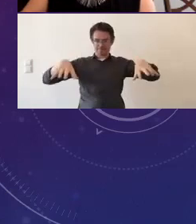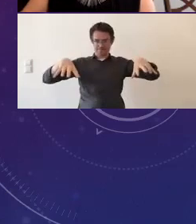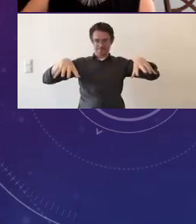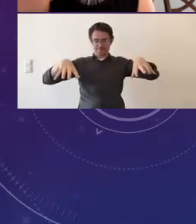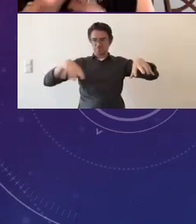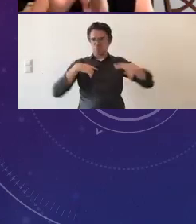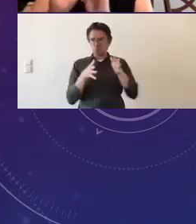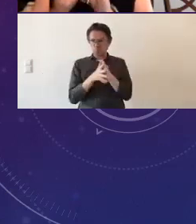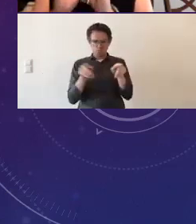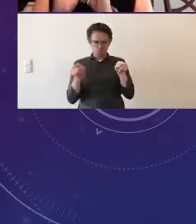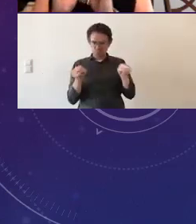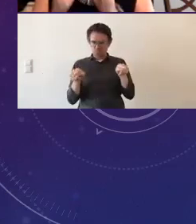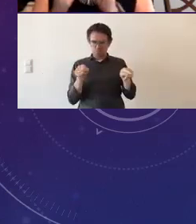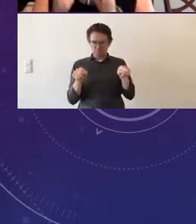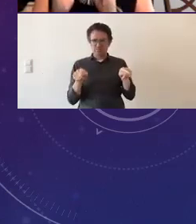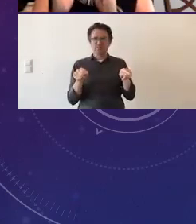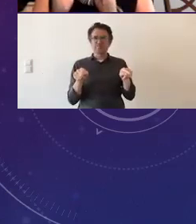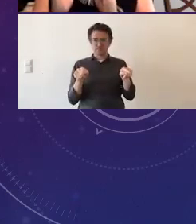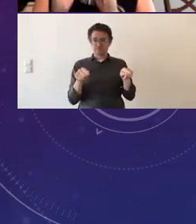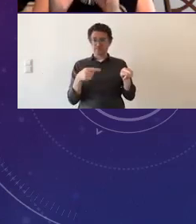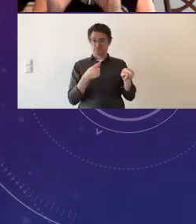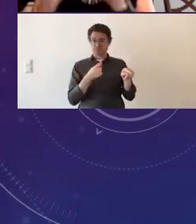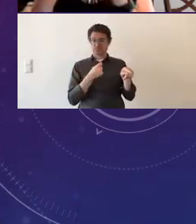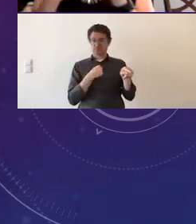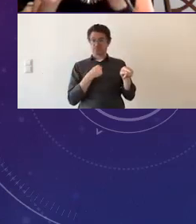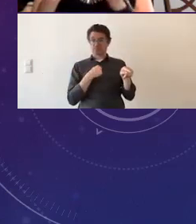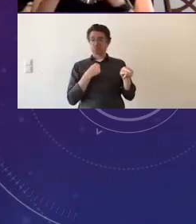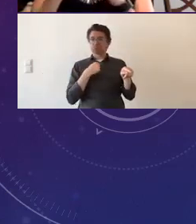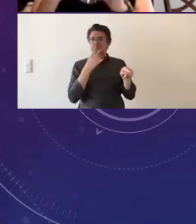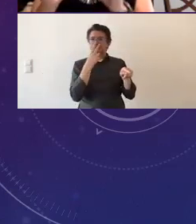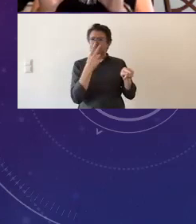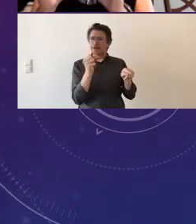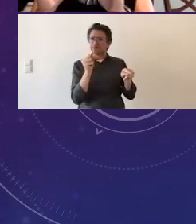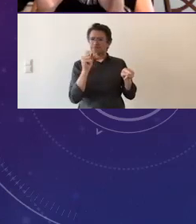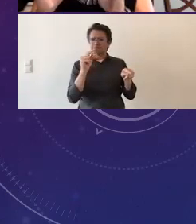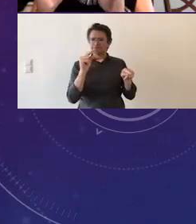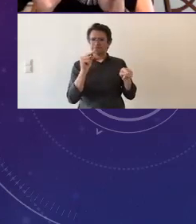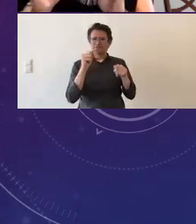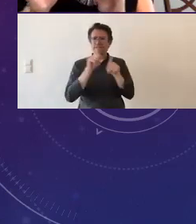see a very small window and so that's why I'm looking at my computer to help